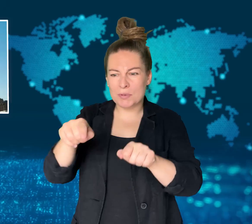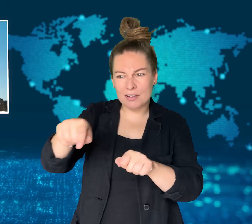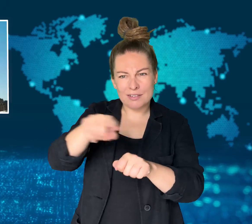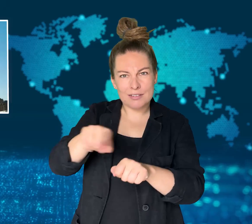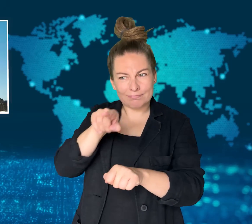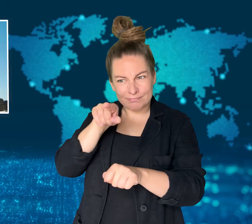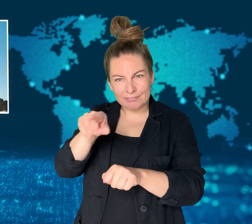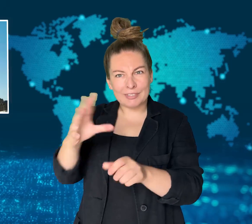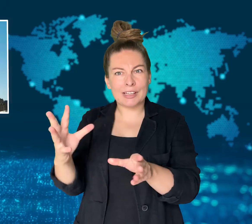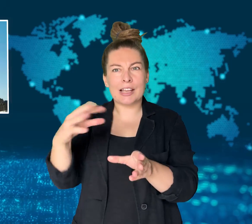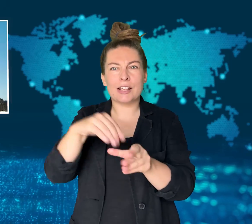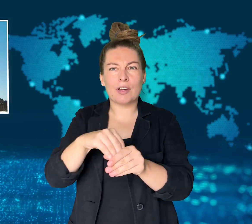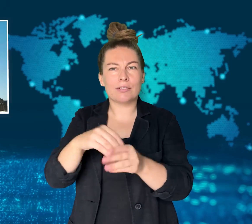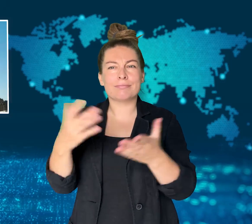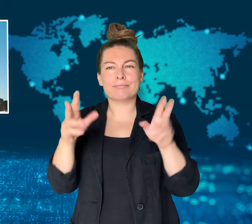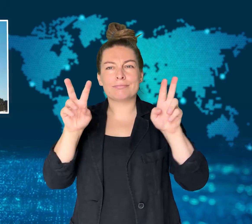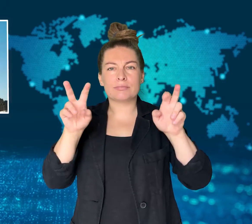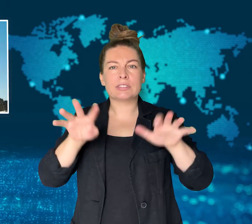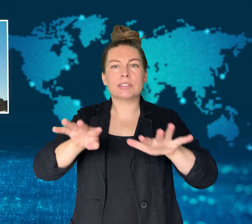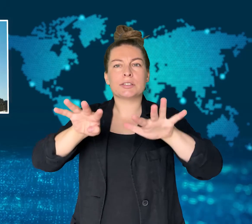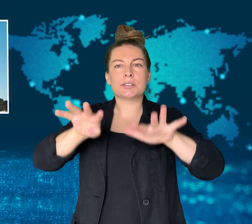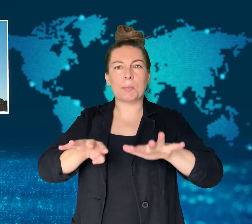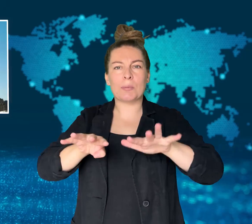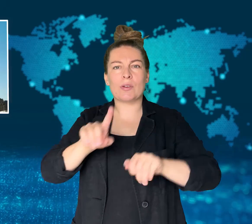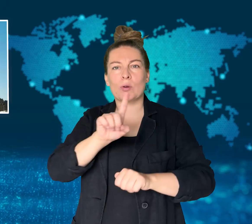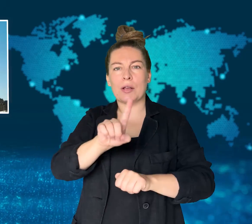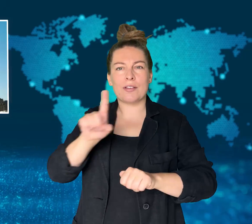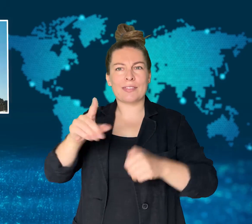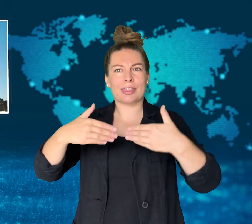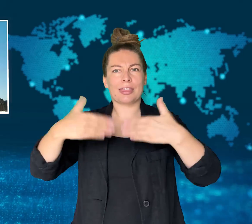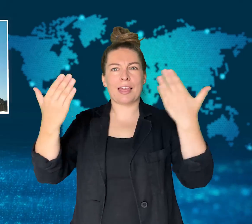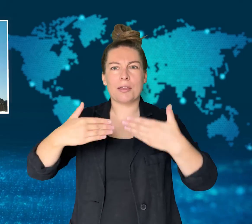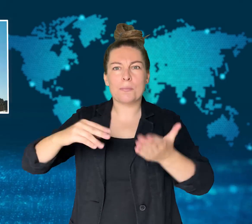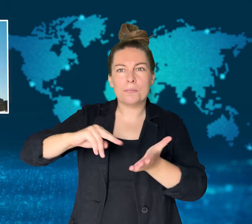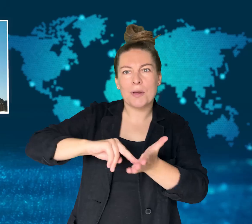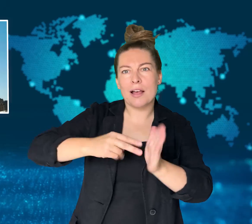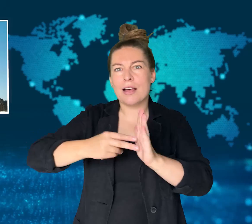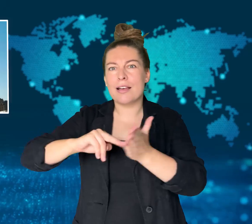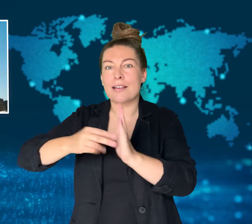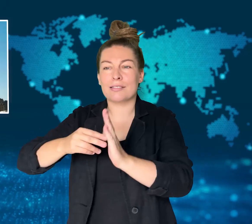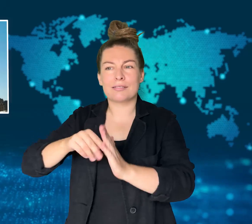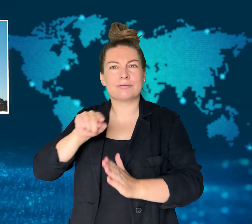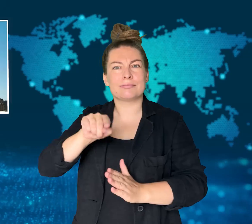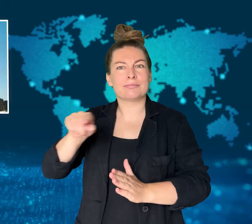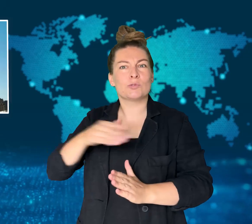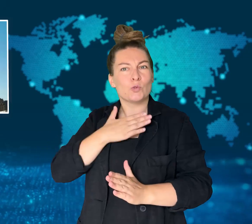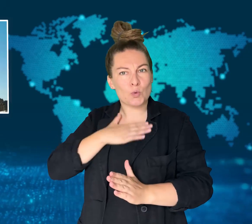plotting the 9/11. Allegedly, one of the prisoners was